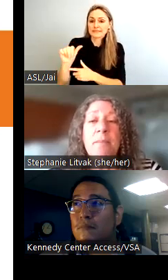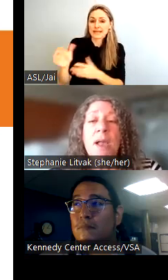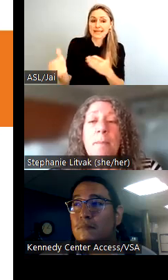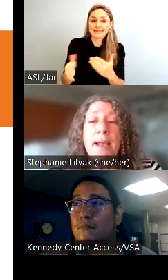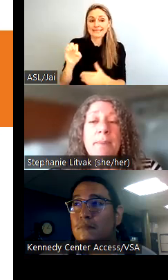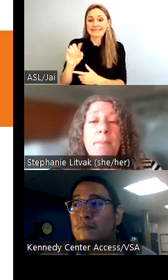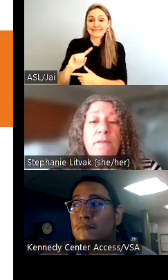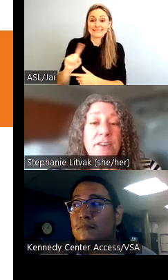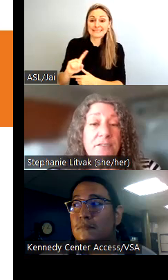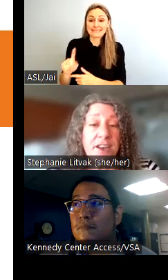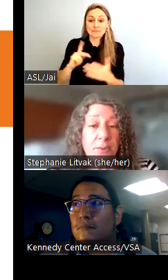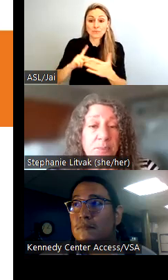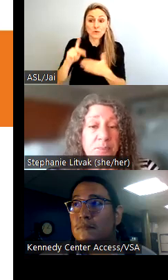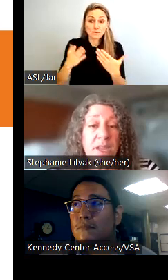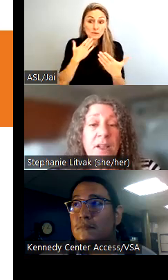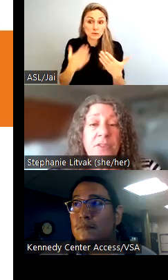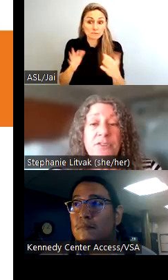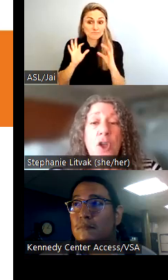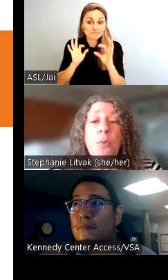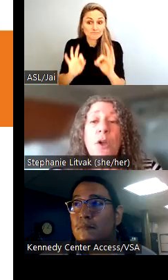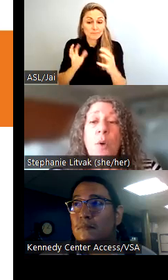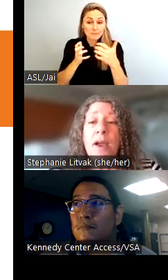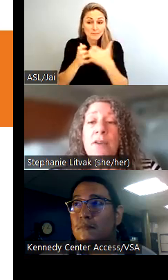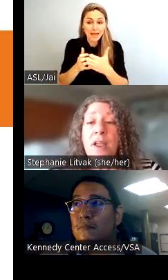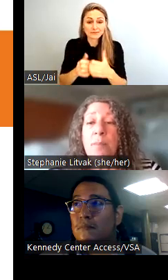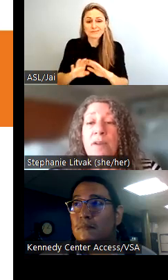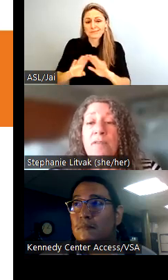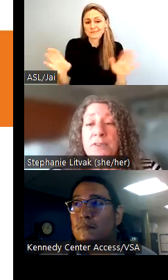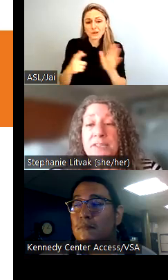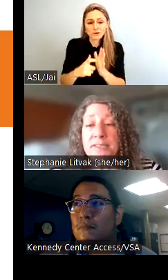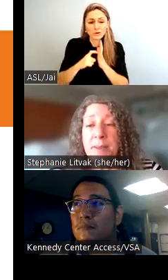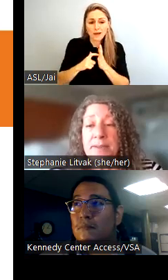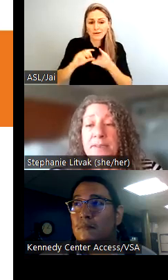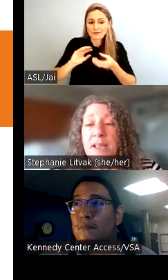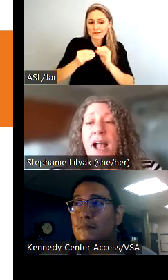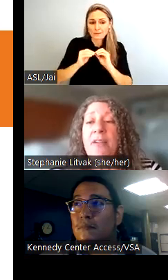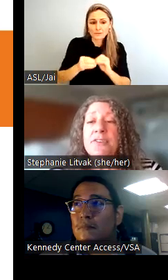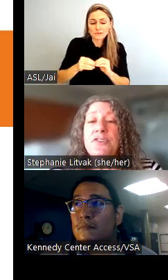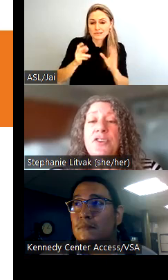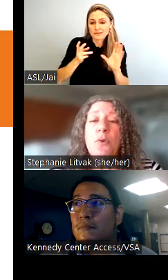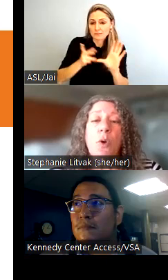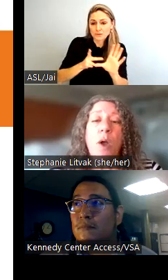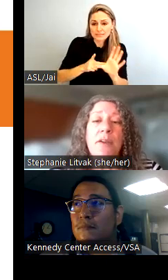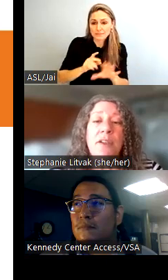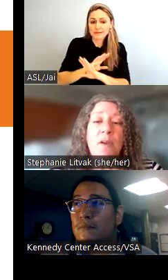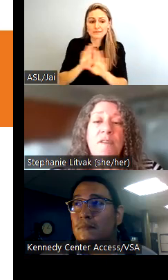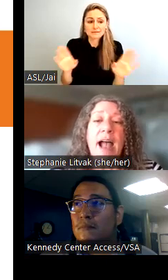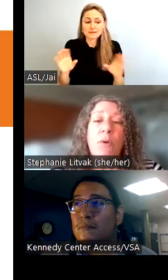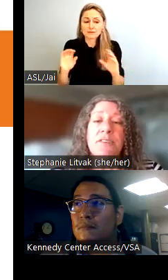Program might be perfect for you. There is no required number of participants and there is no required number of hours of